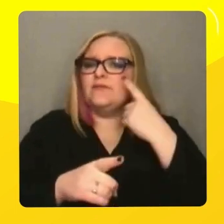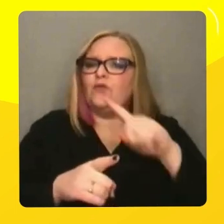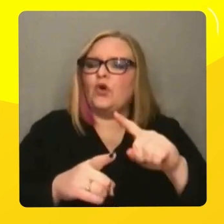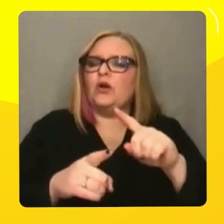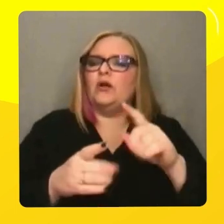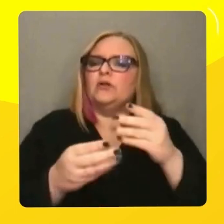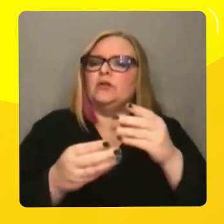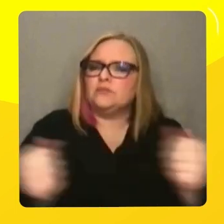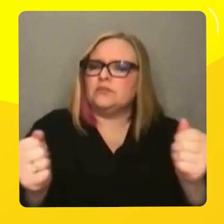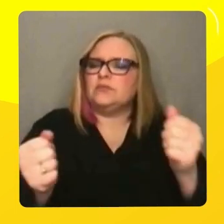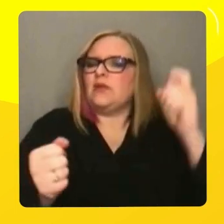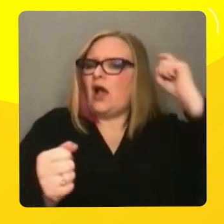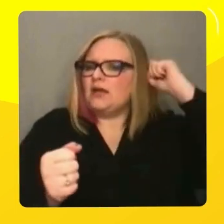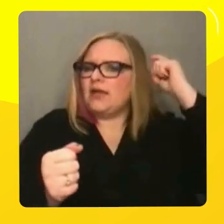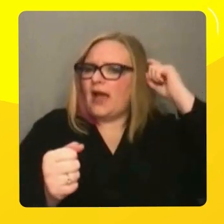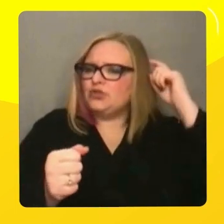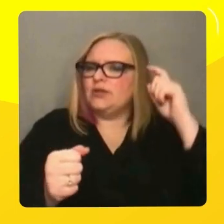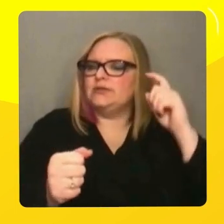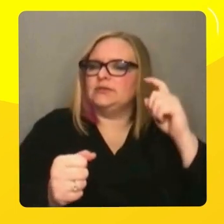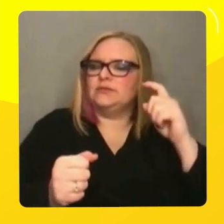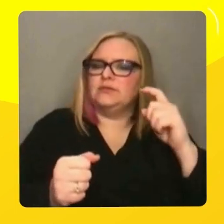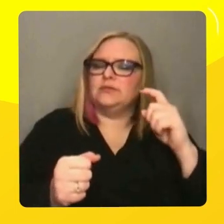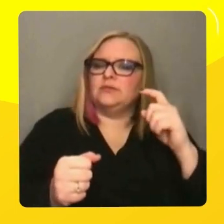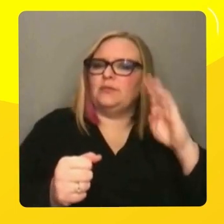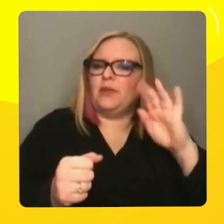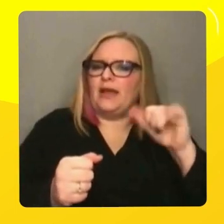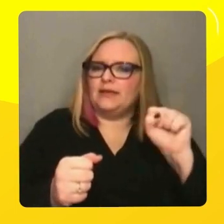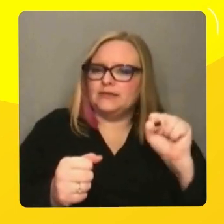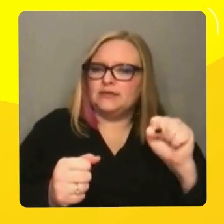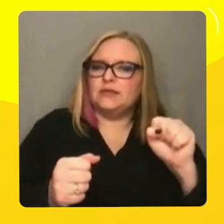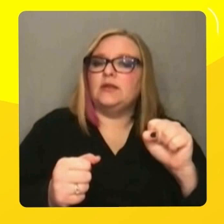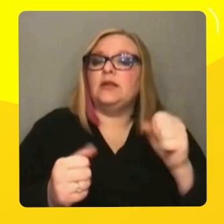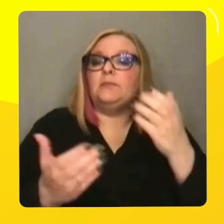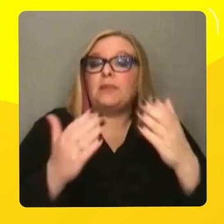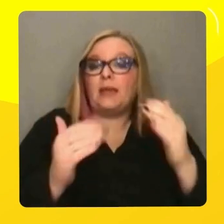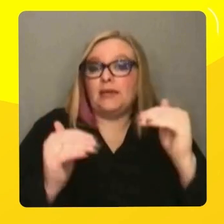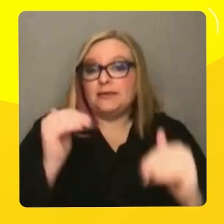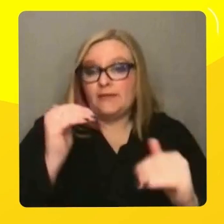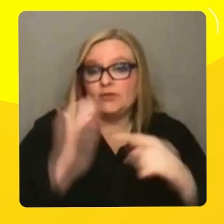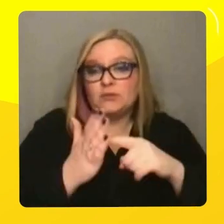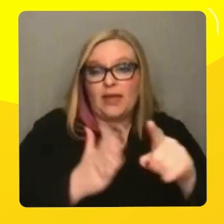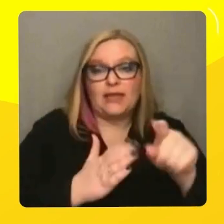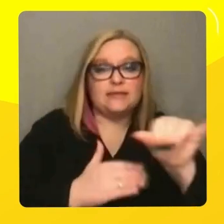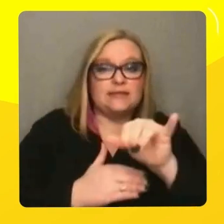There may be occasions where there are differences in pay among similar team members in the same job at the same location.